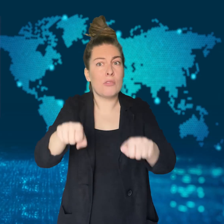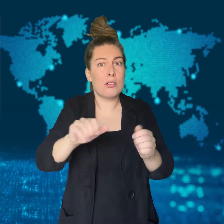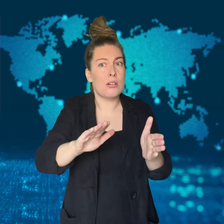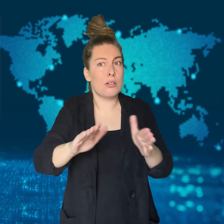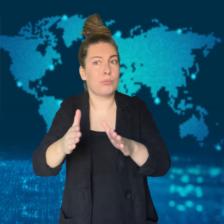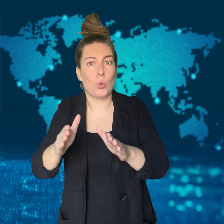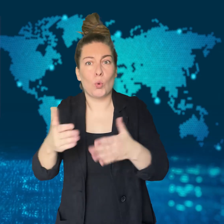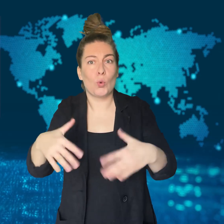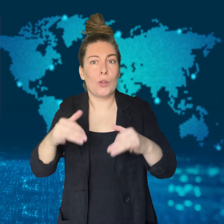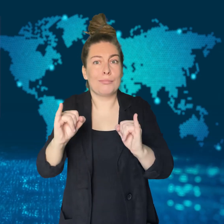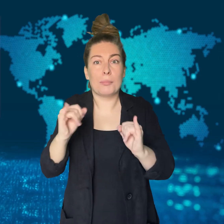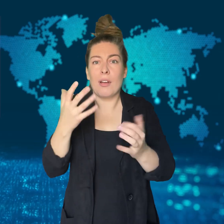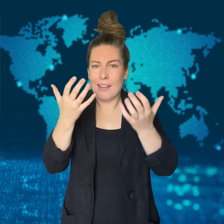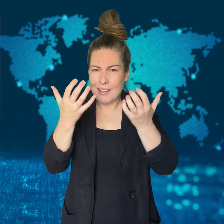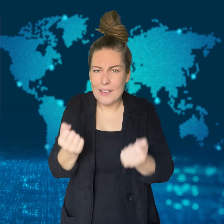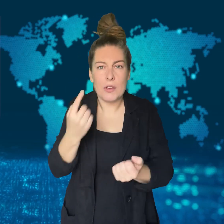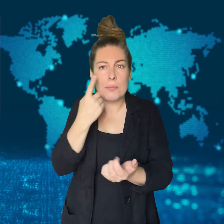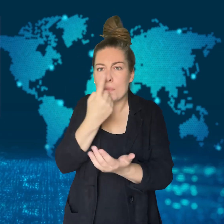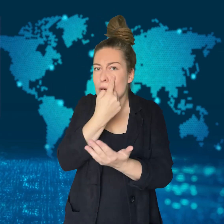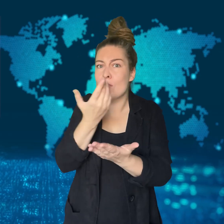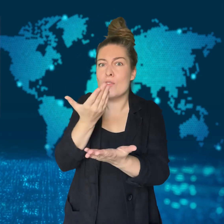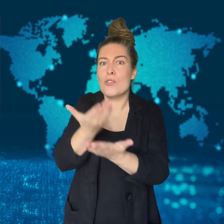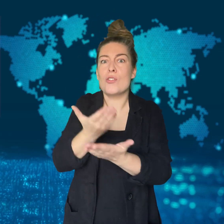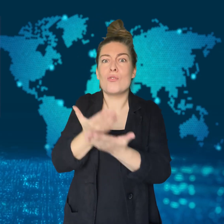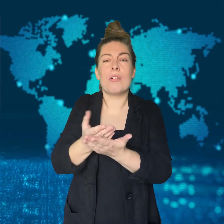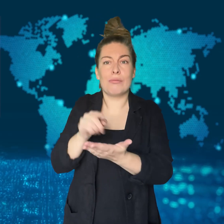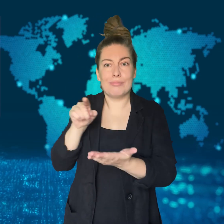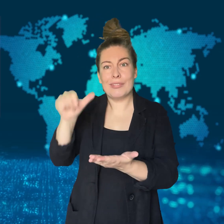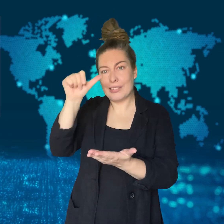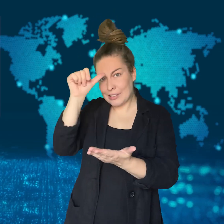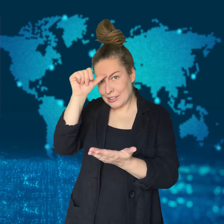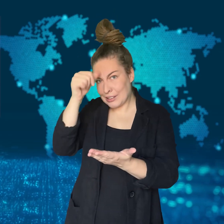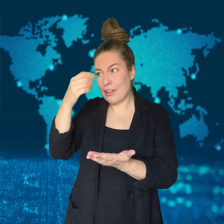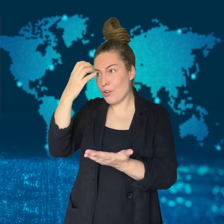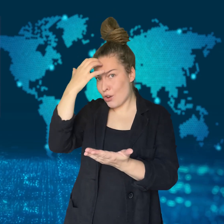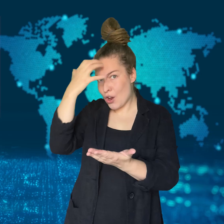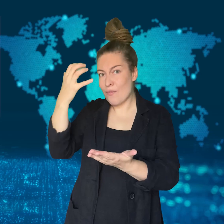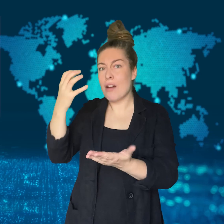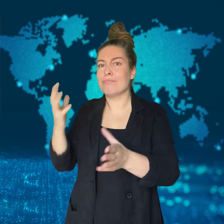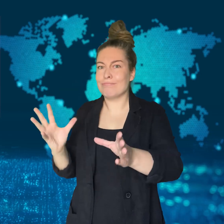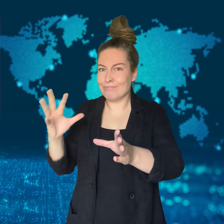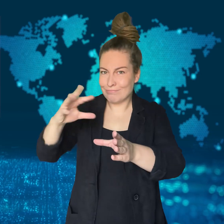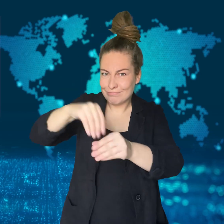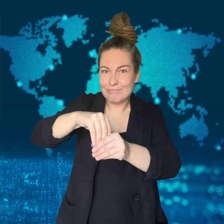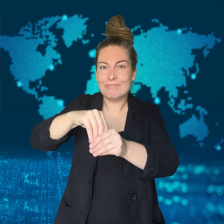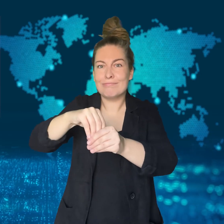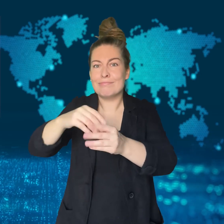This included evidence of the Indian government being involved